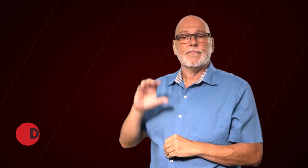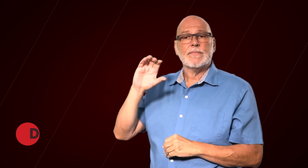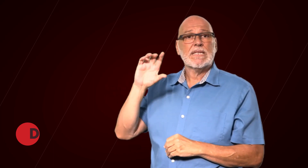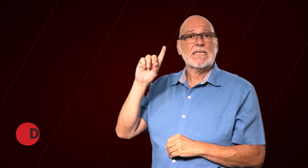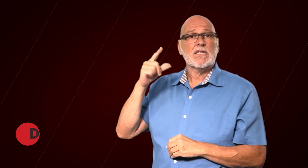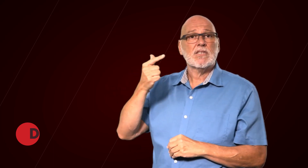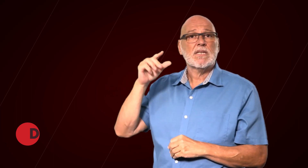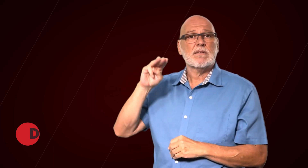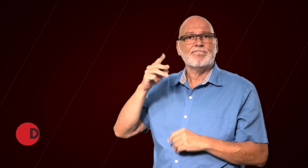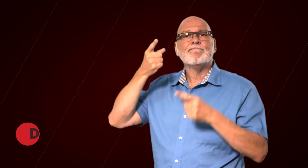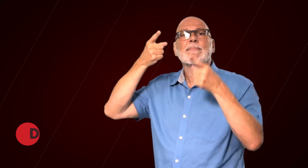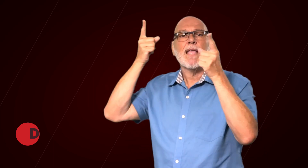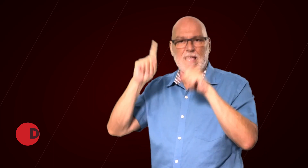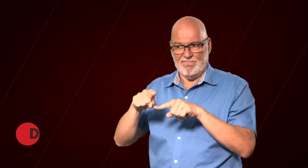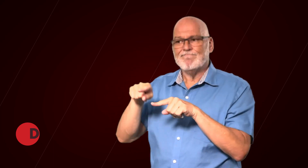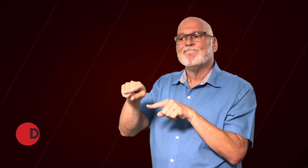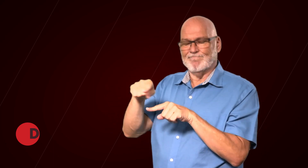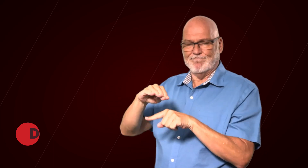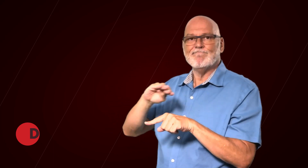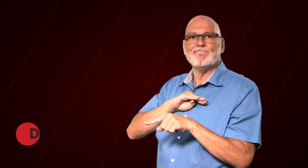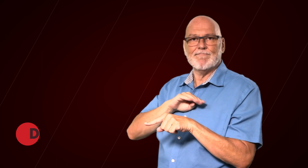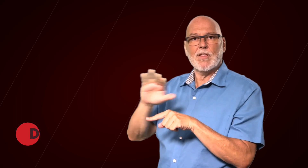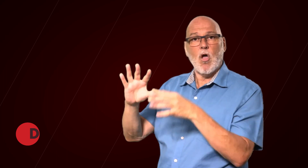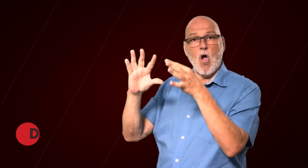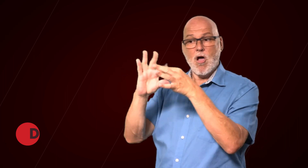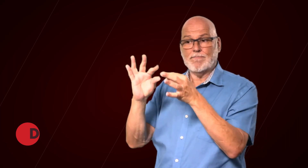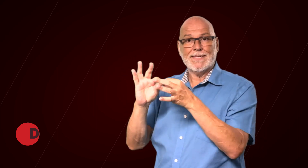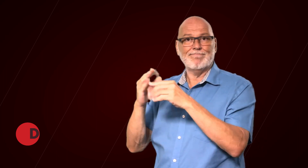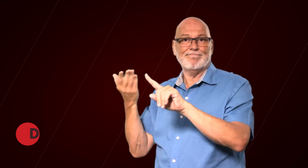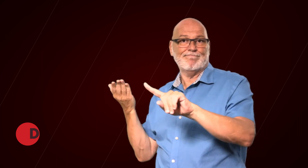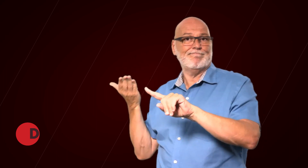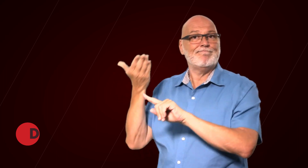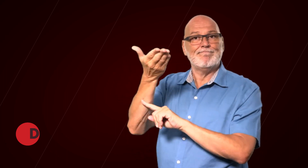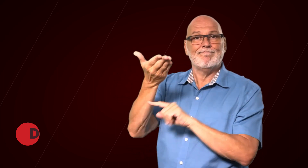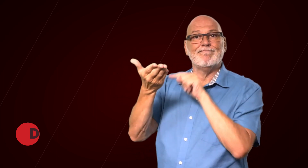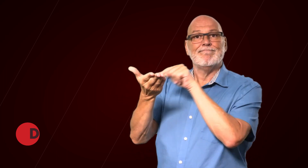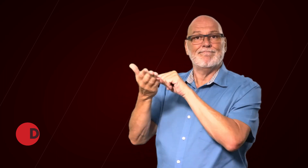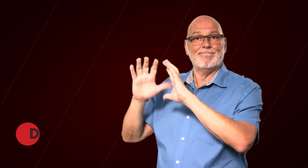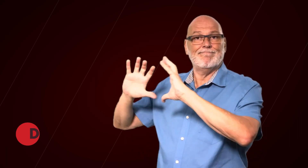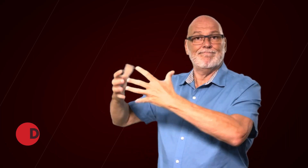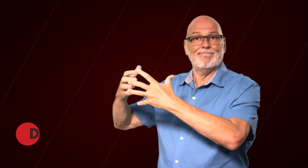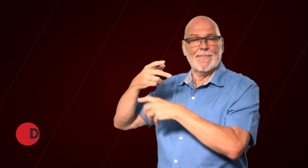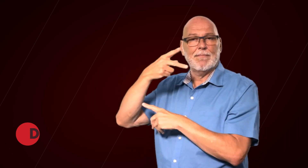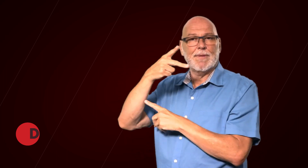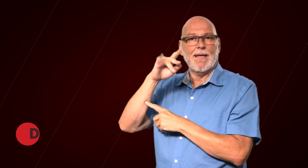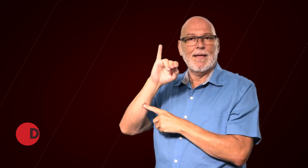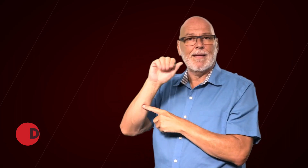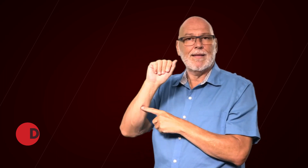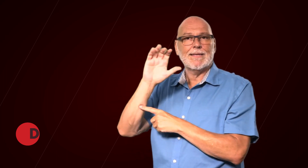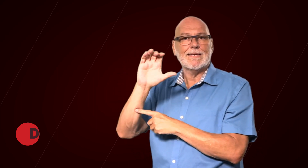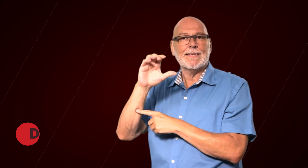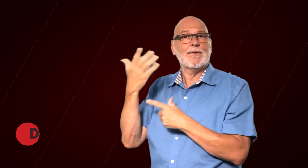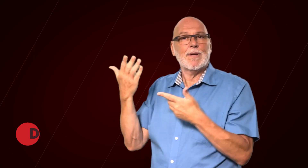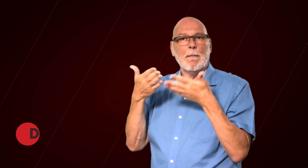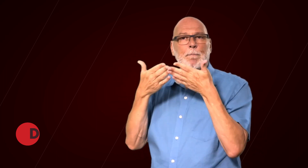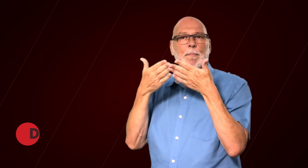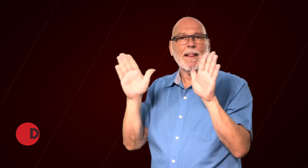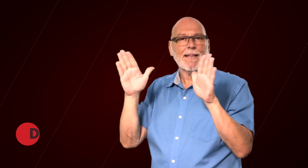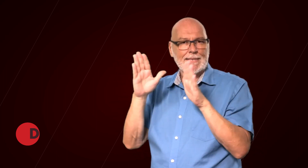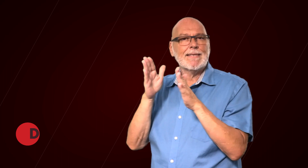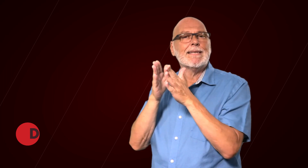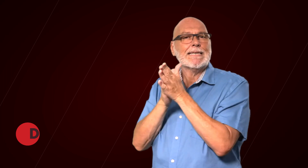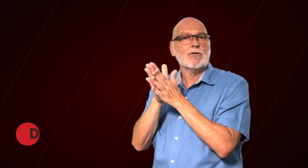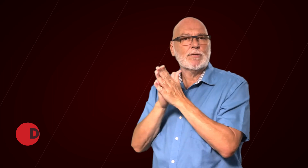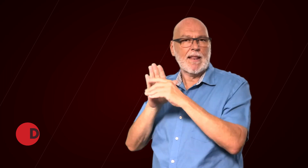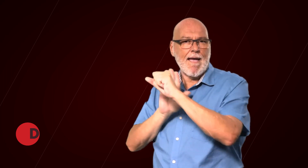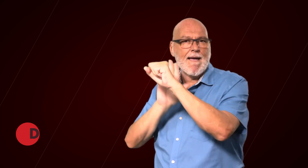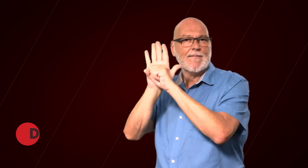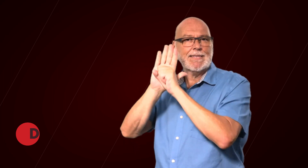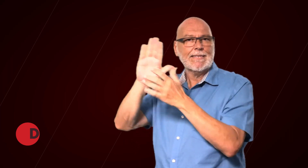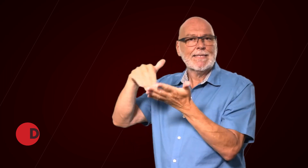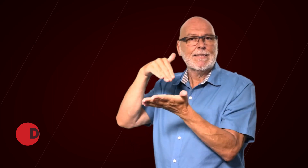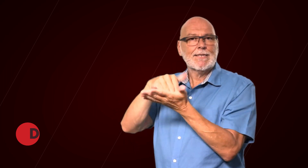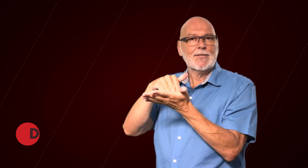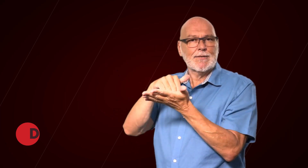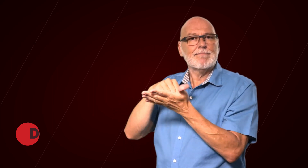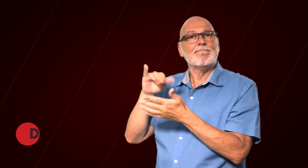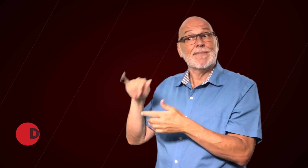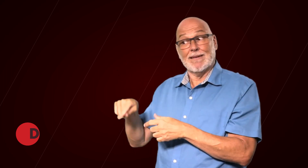CDGM agrees with comments filed by the Public Interest Advocacy Centre - PIAC that